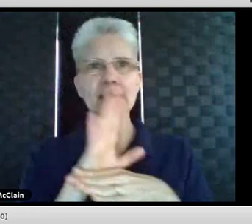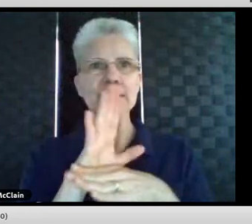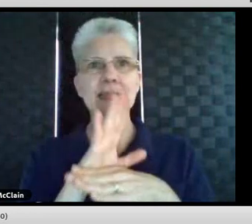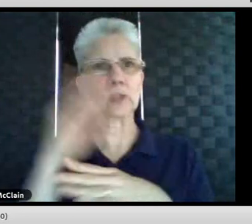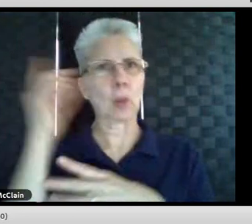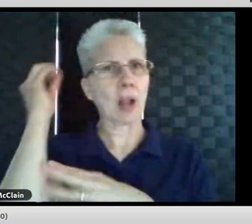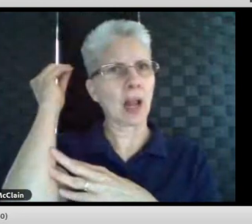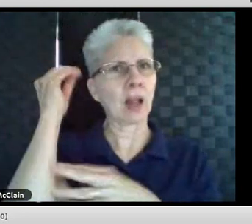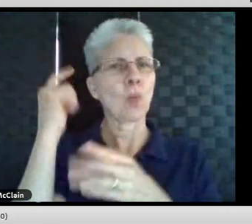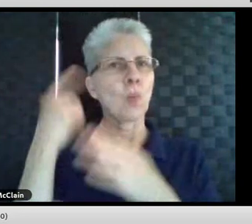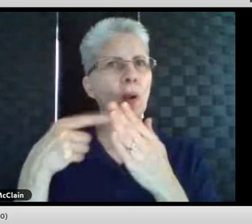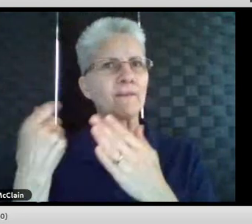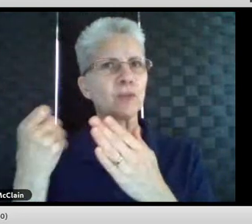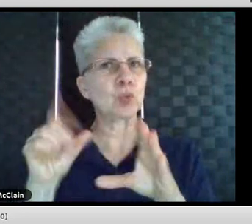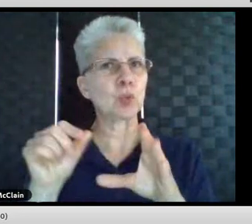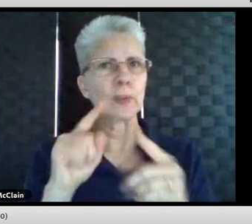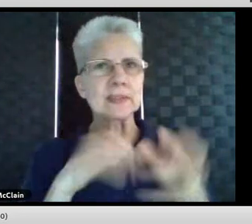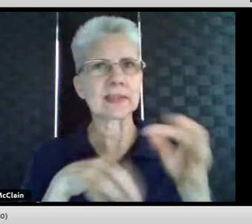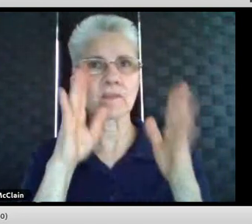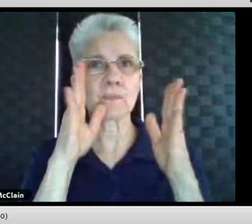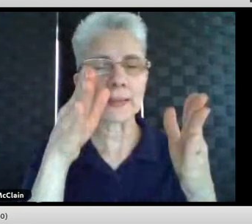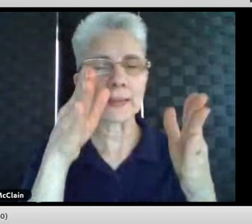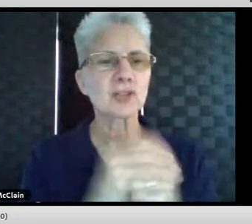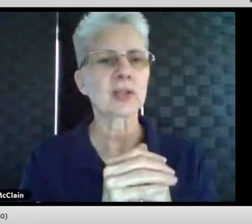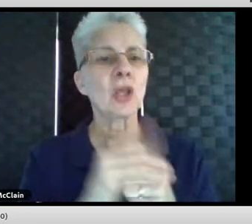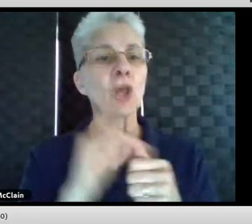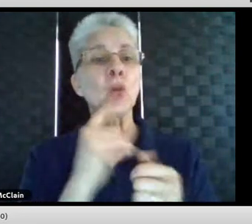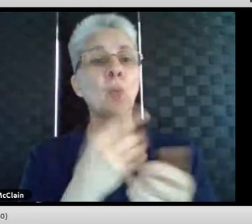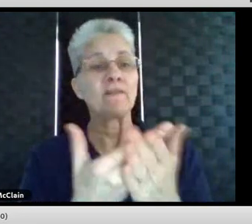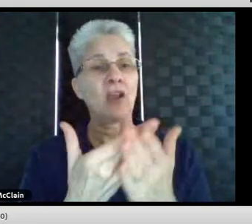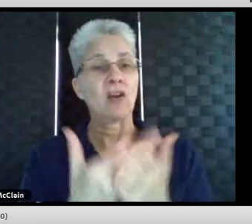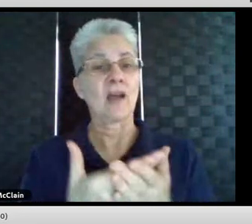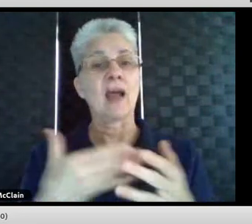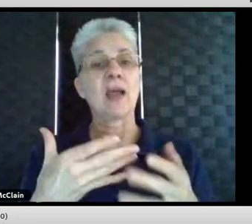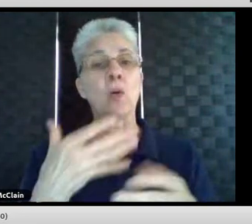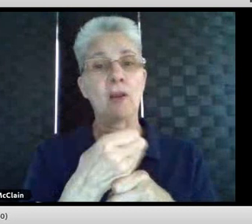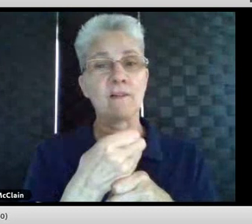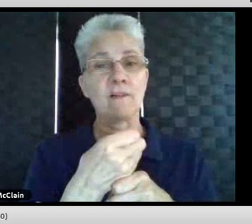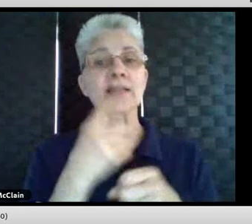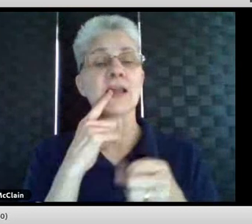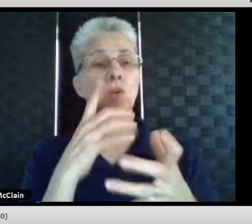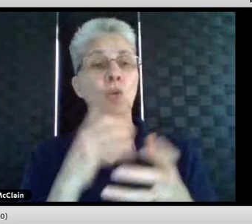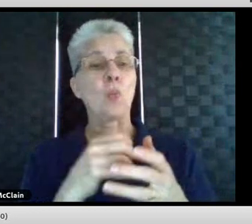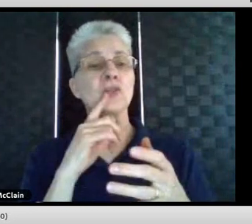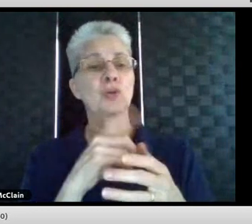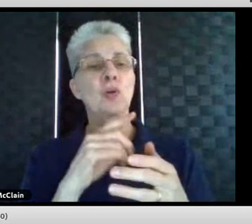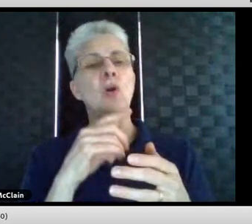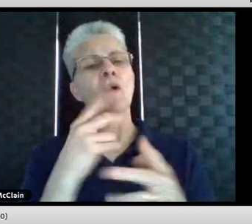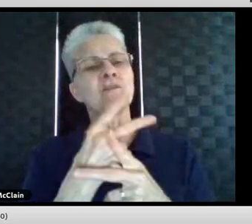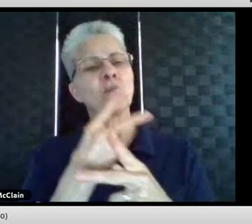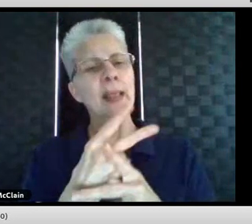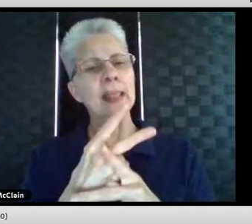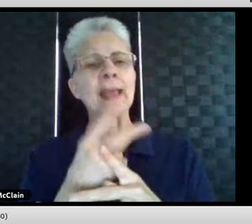You want to clarify and verify by paraphrasing, and then you want to formulate a search strategy and share it with the user